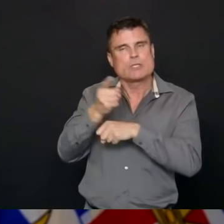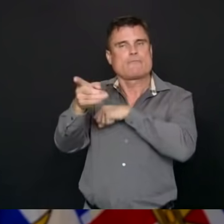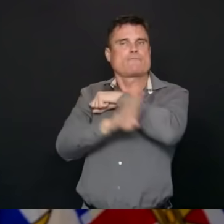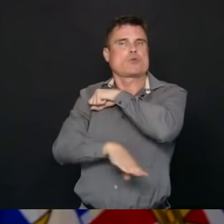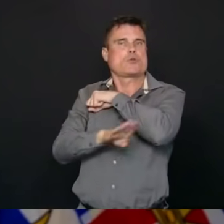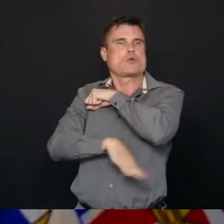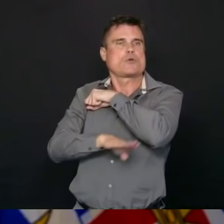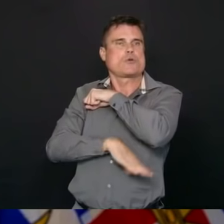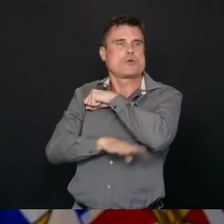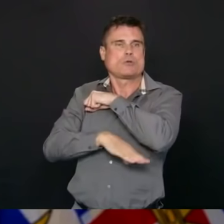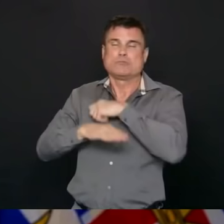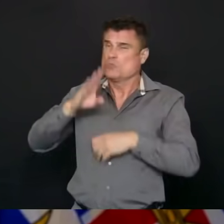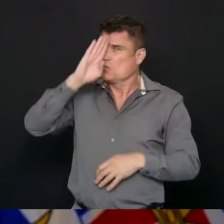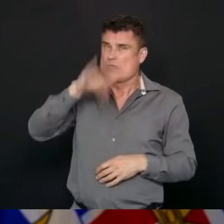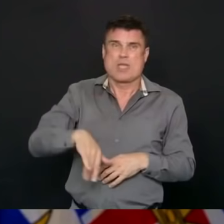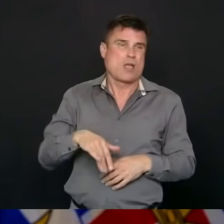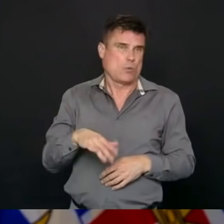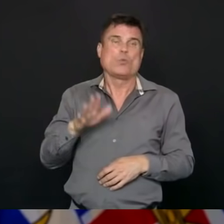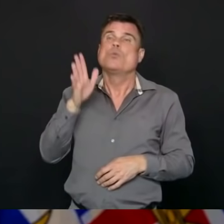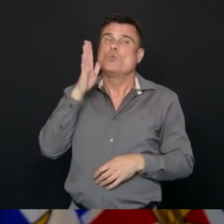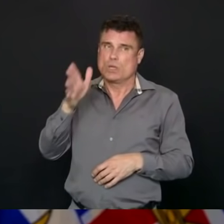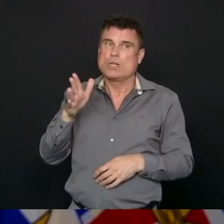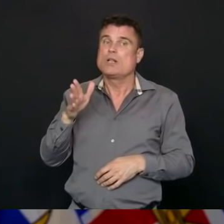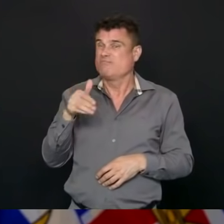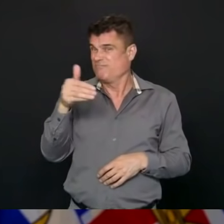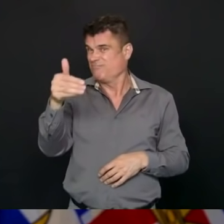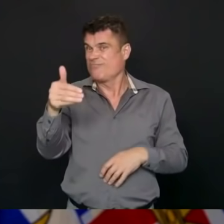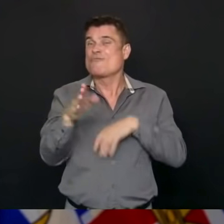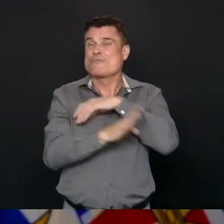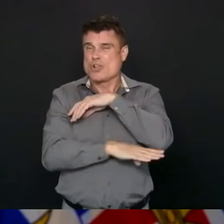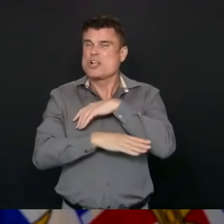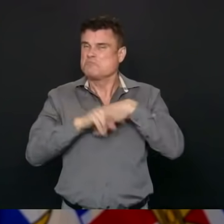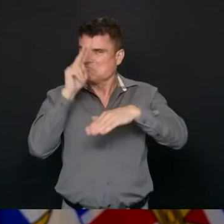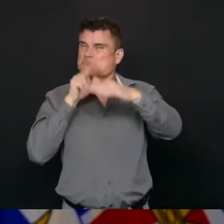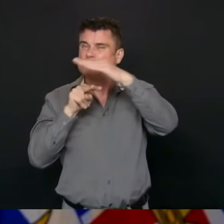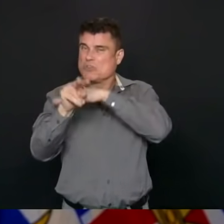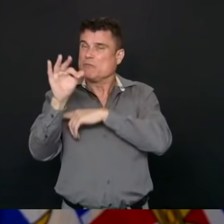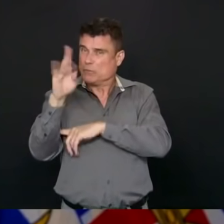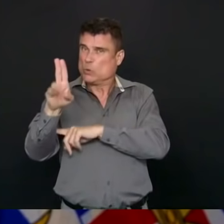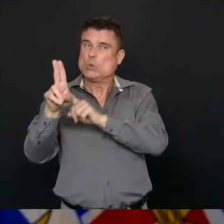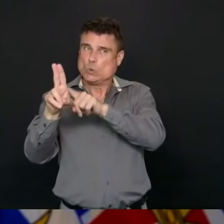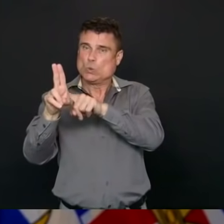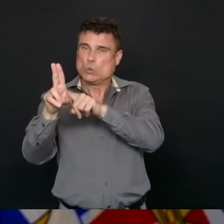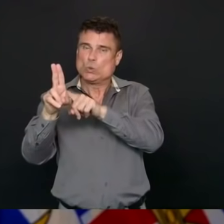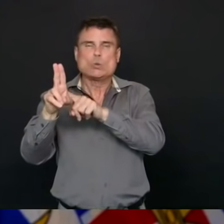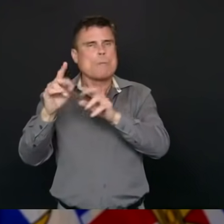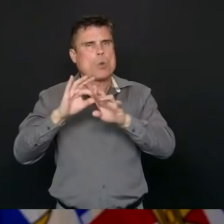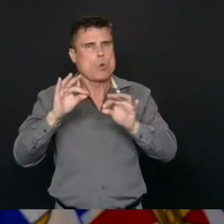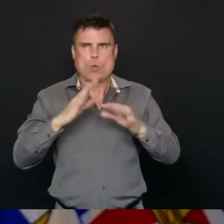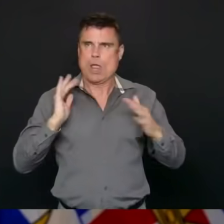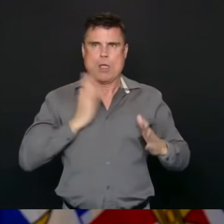We don't know full be a severe season or not so we will have to do everything we can to minimise influenza and that means immunisation